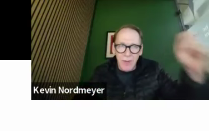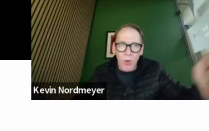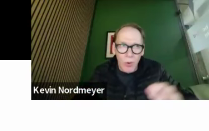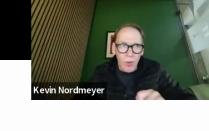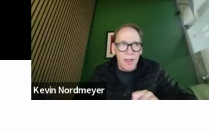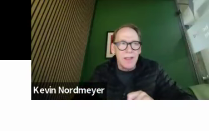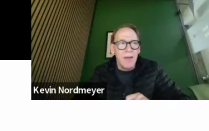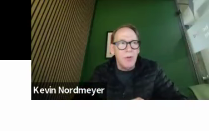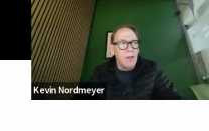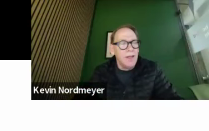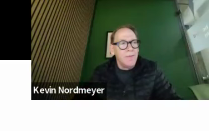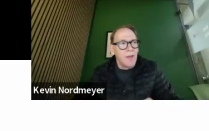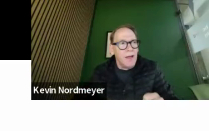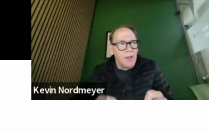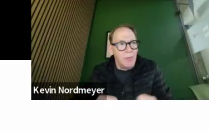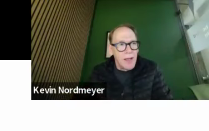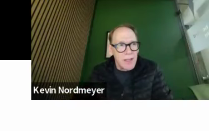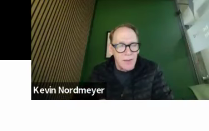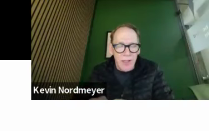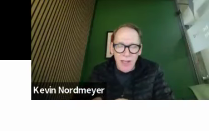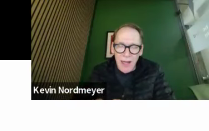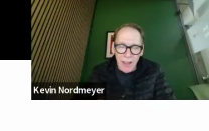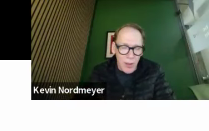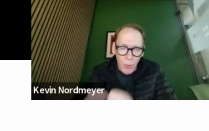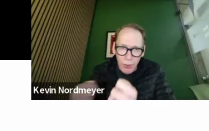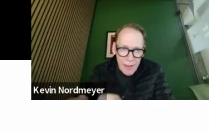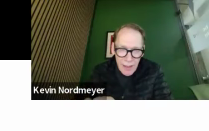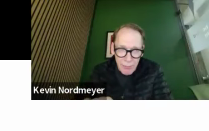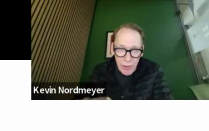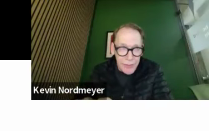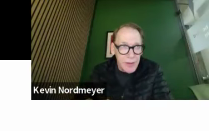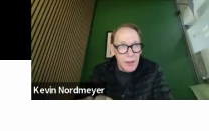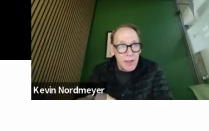I'll give you one more quick example. I'm in the process of designing and hopefully getting built